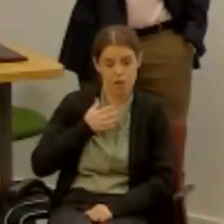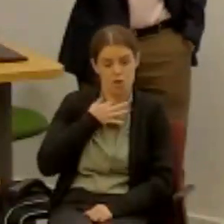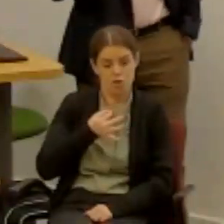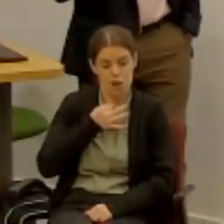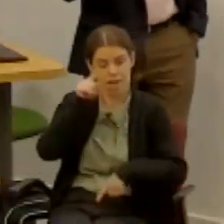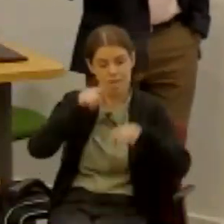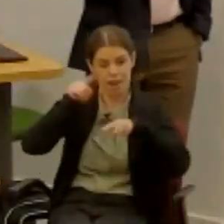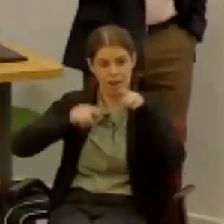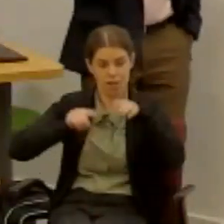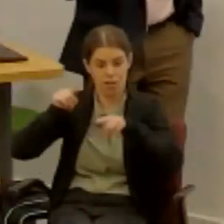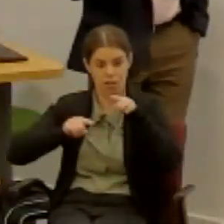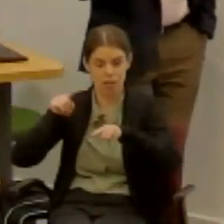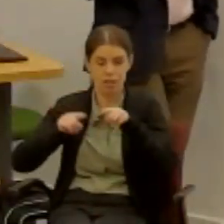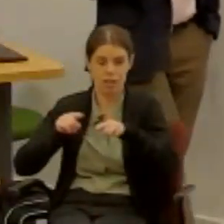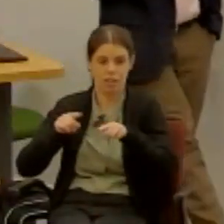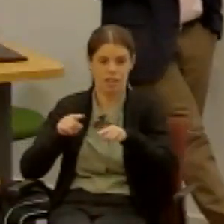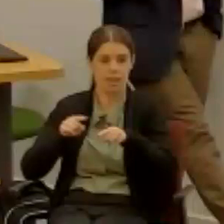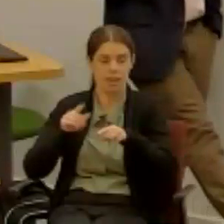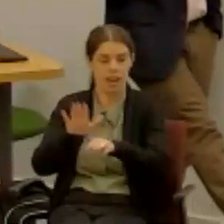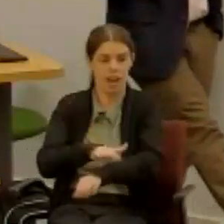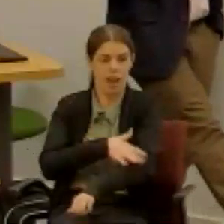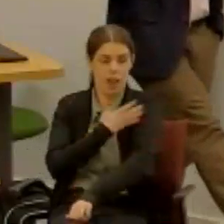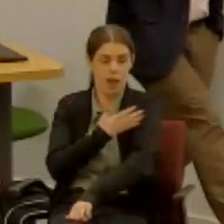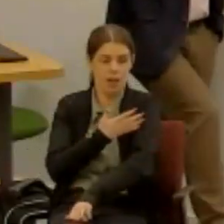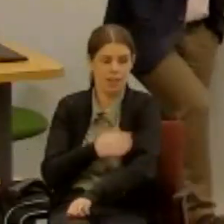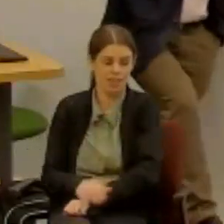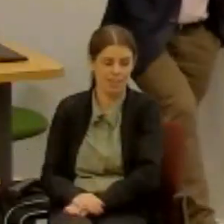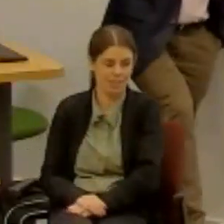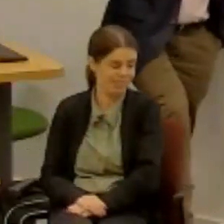depending on how long oh goodness this depending on how long? This is not getting quite.